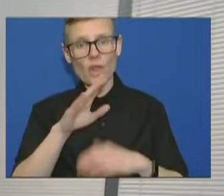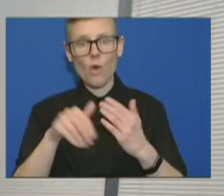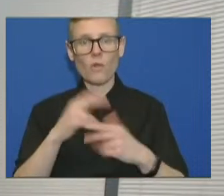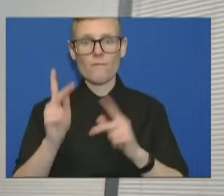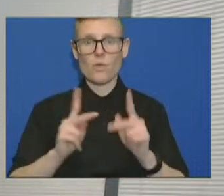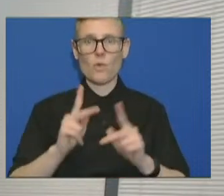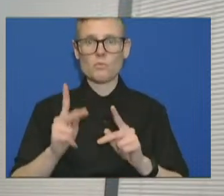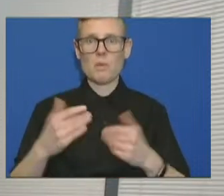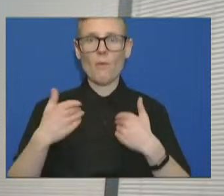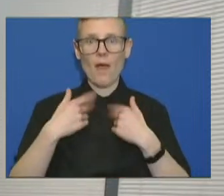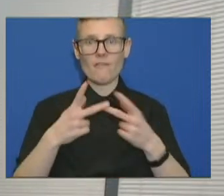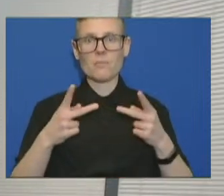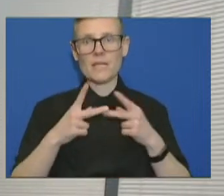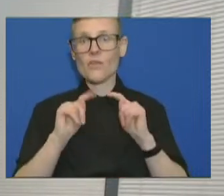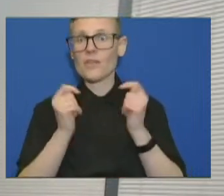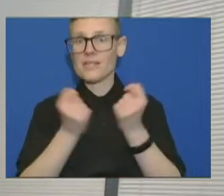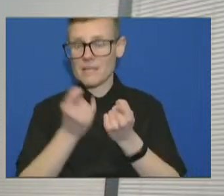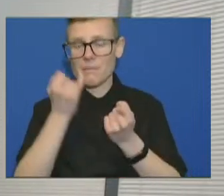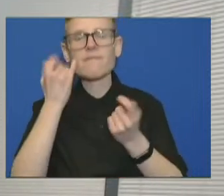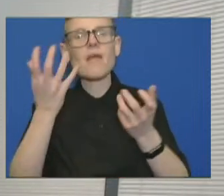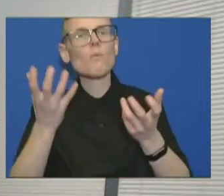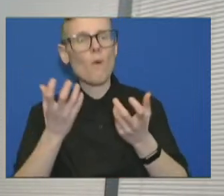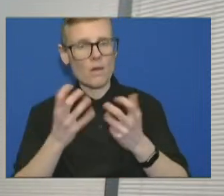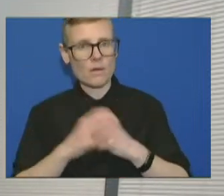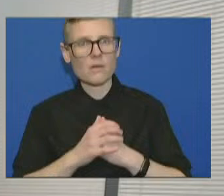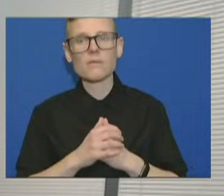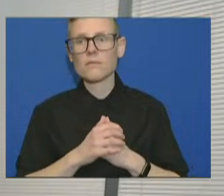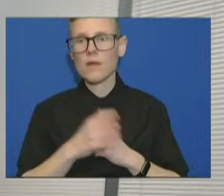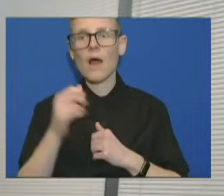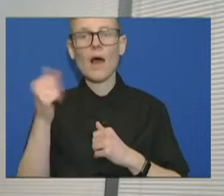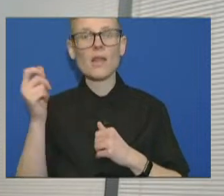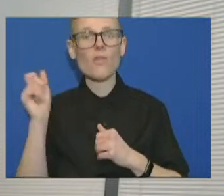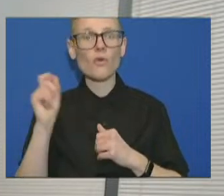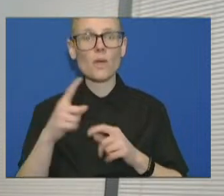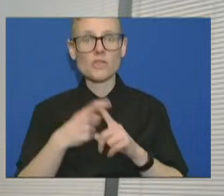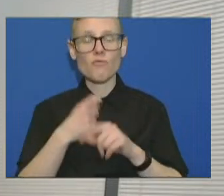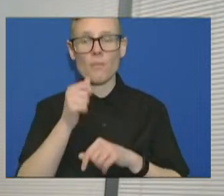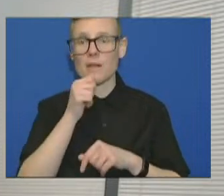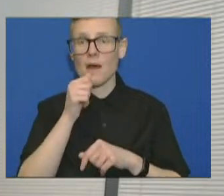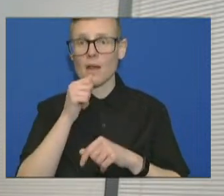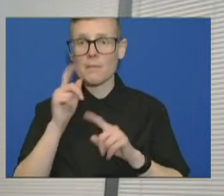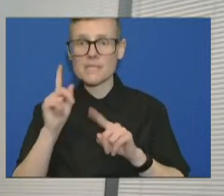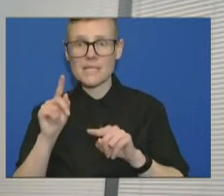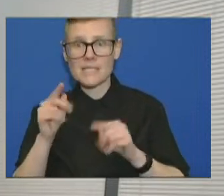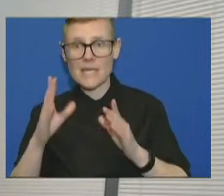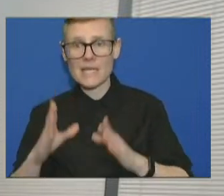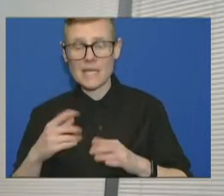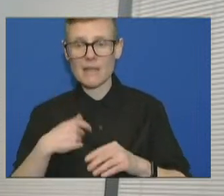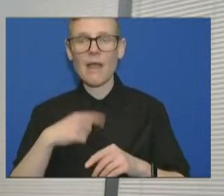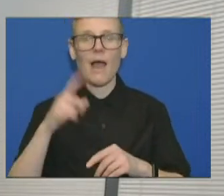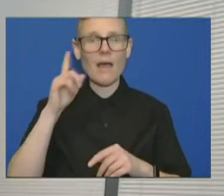number, but we are hopeful that we can make sure that those folks land a spot on the team,